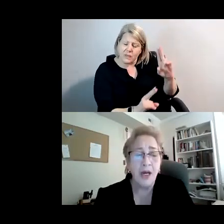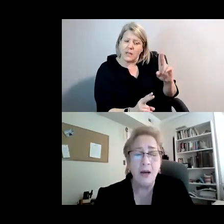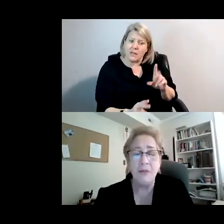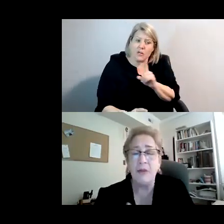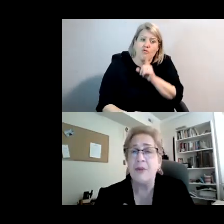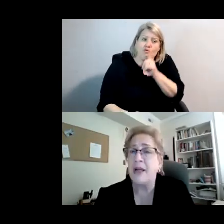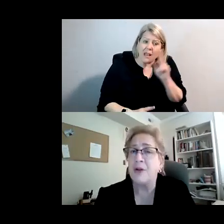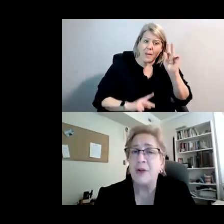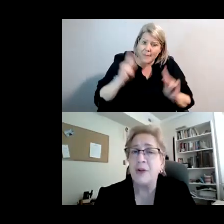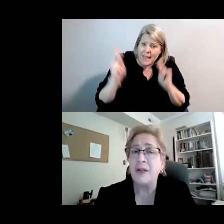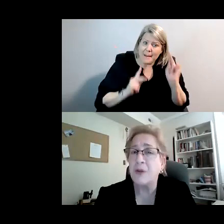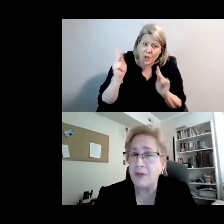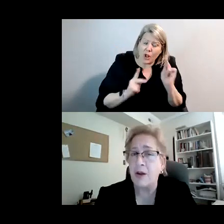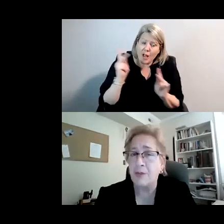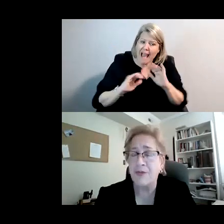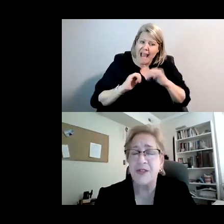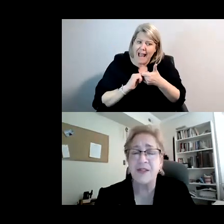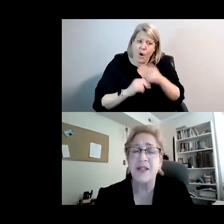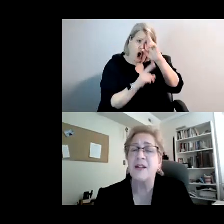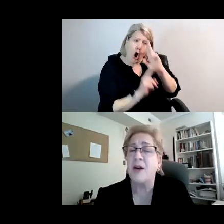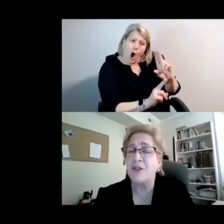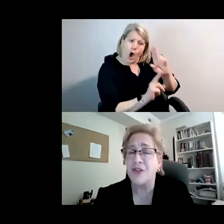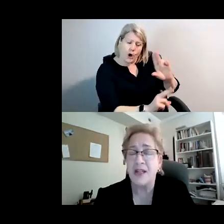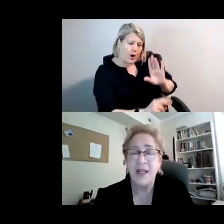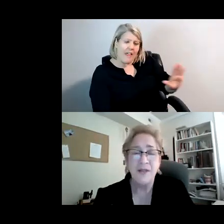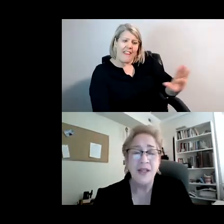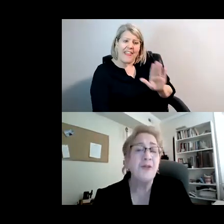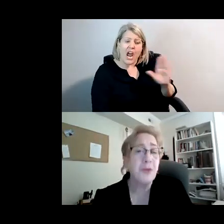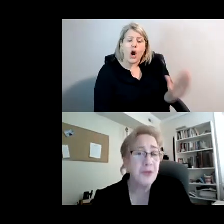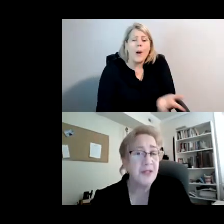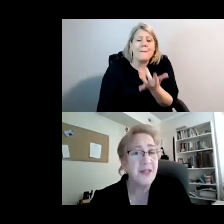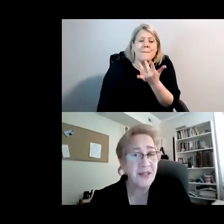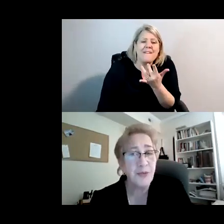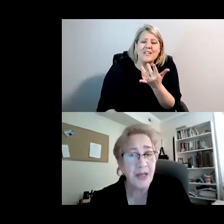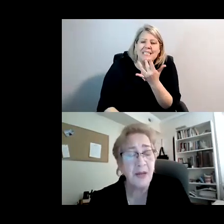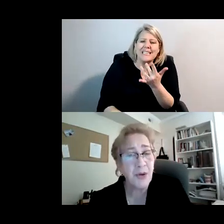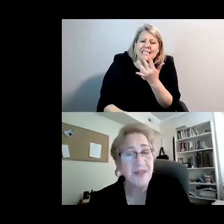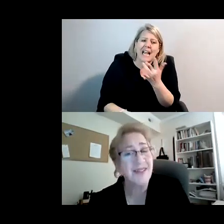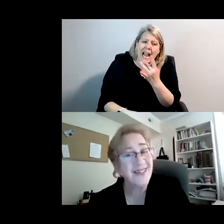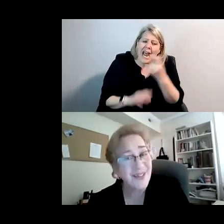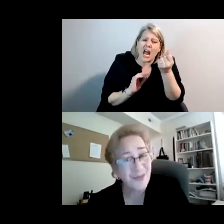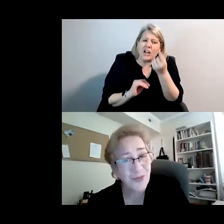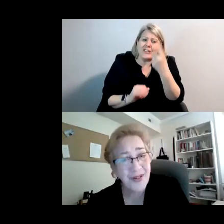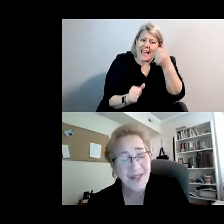by honoring their preferences and acknowledging that every person's decision-making process is different,